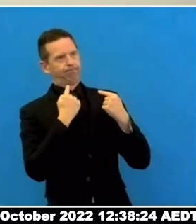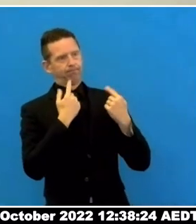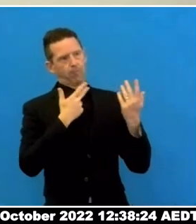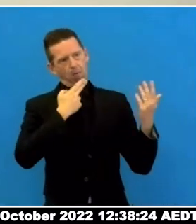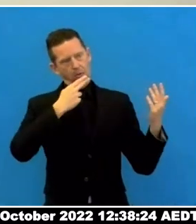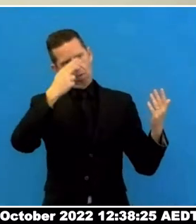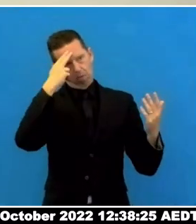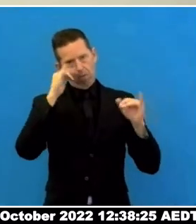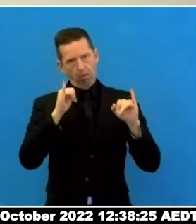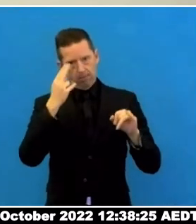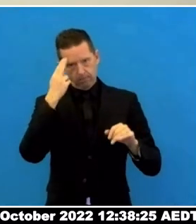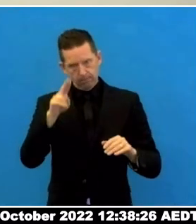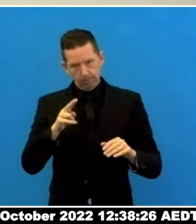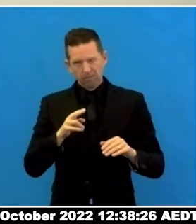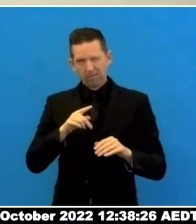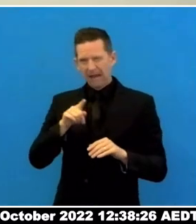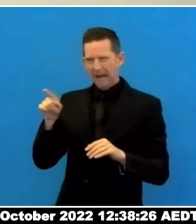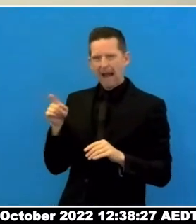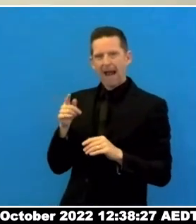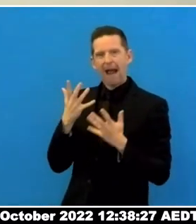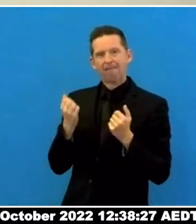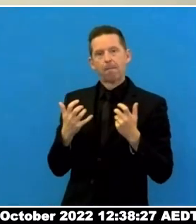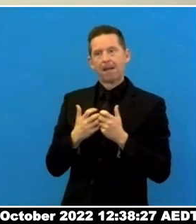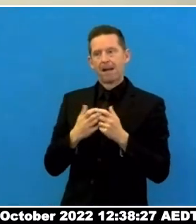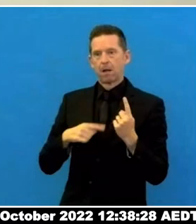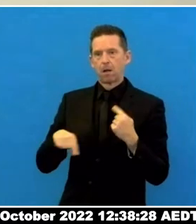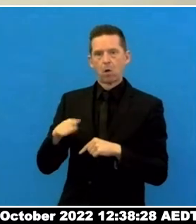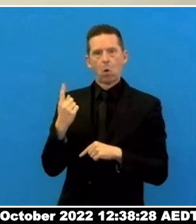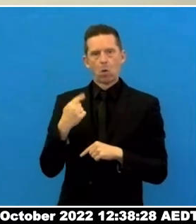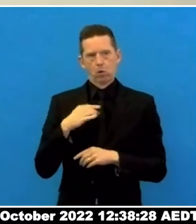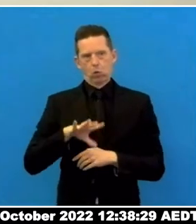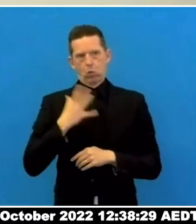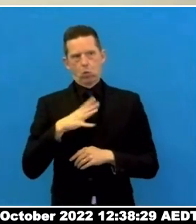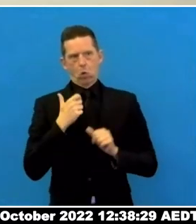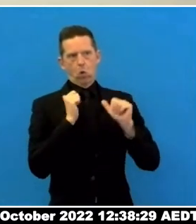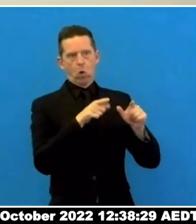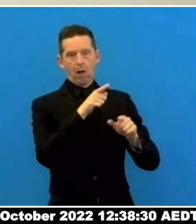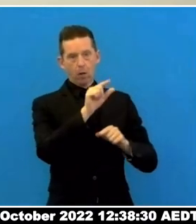showed us that people from refugee backgrounds were often reluctant to approach services if they use mental health in their title,